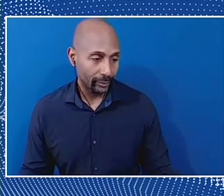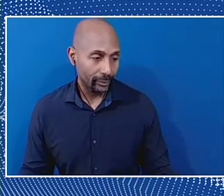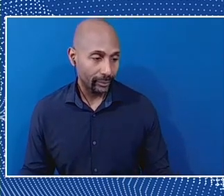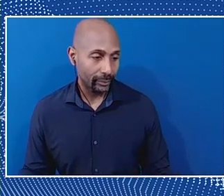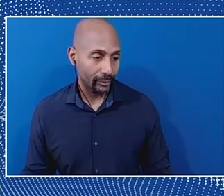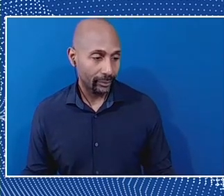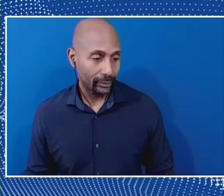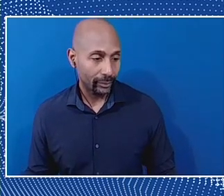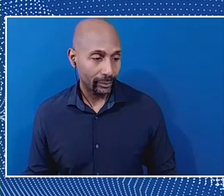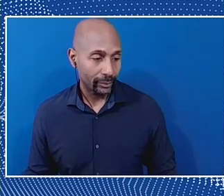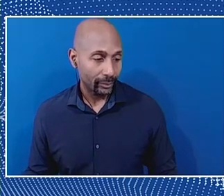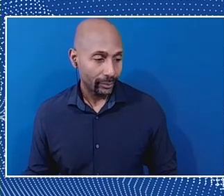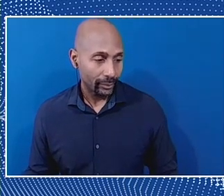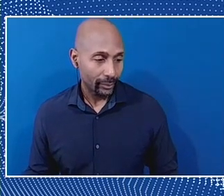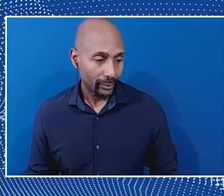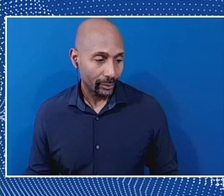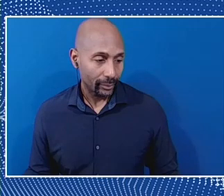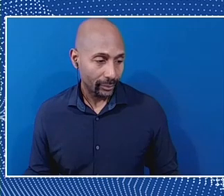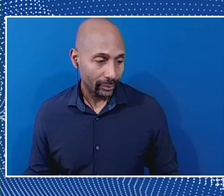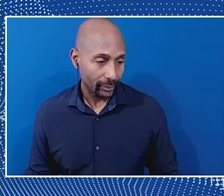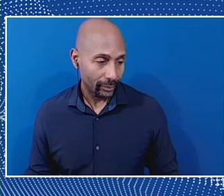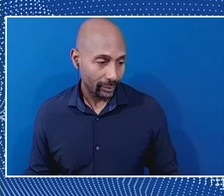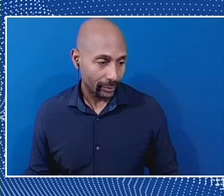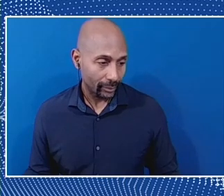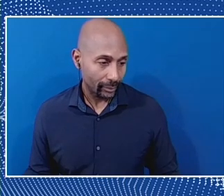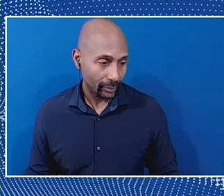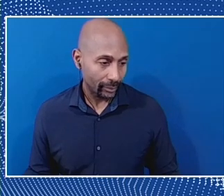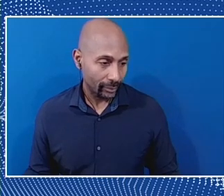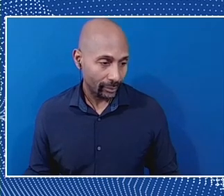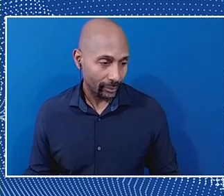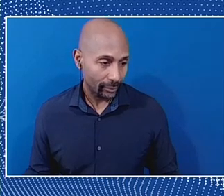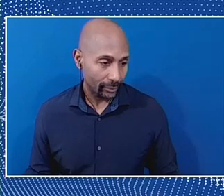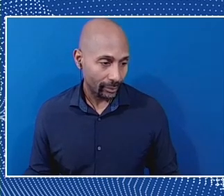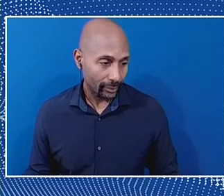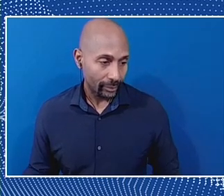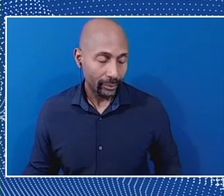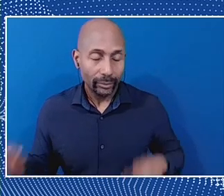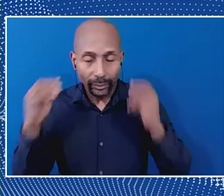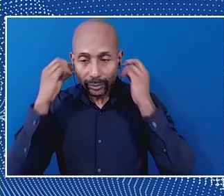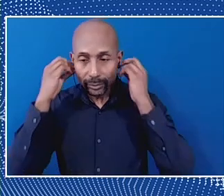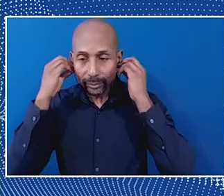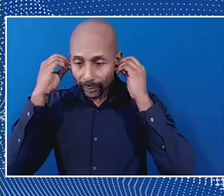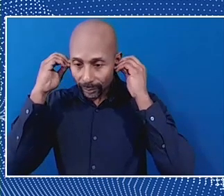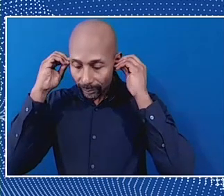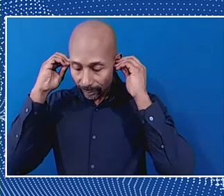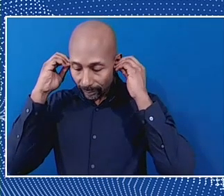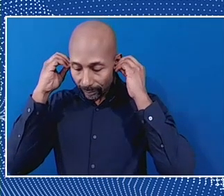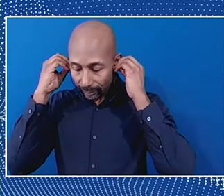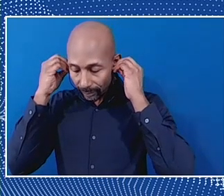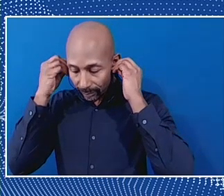Alright. If not, do we need to circle back to any of the previous paragraph